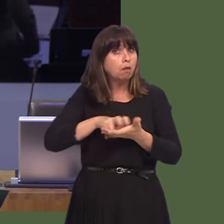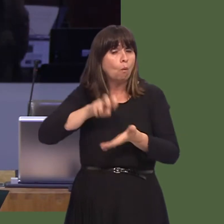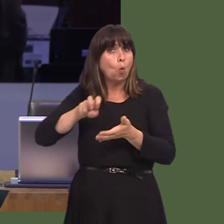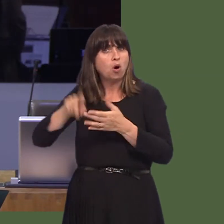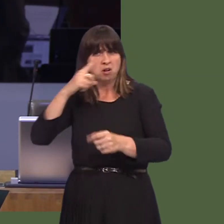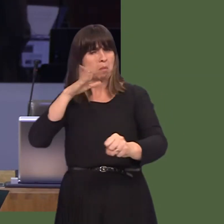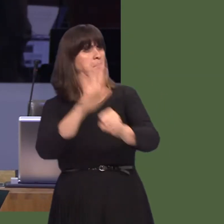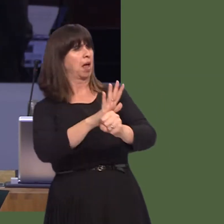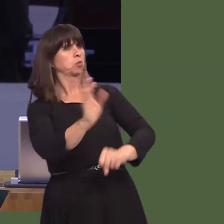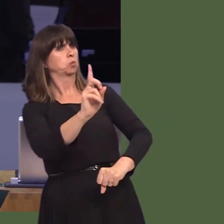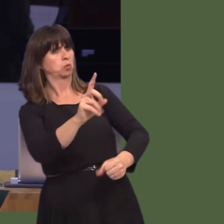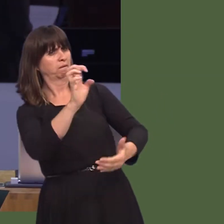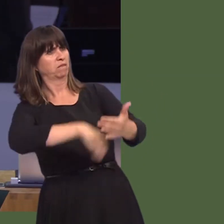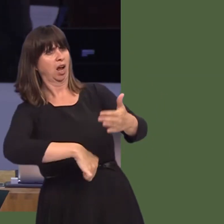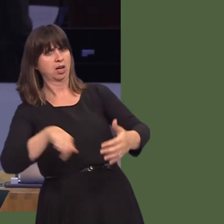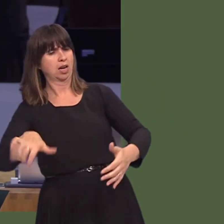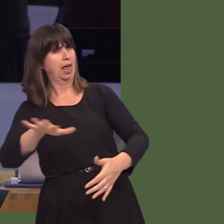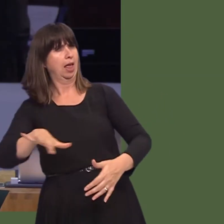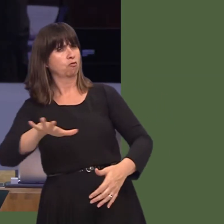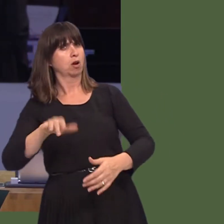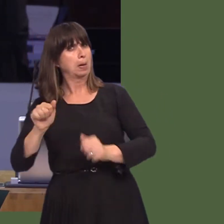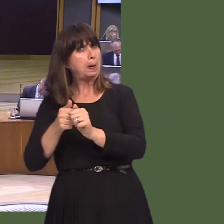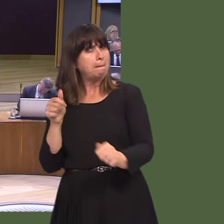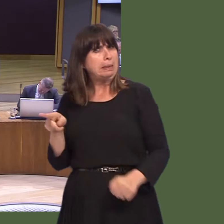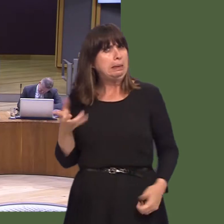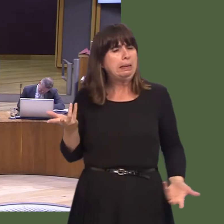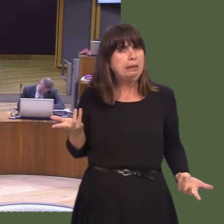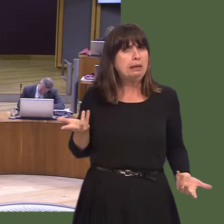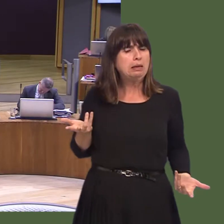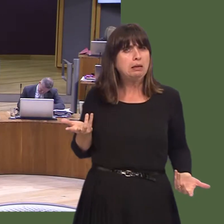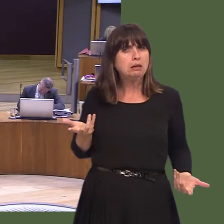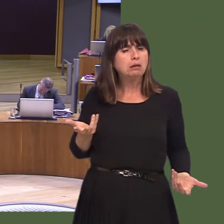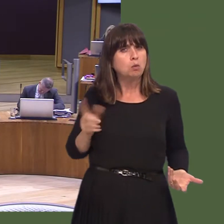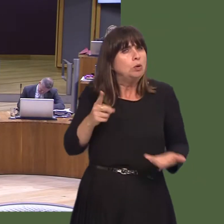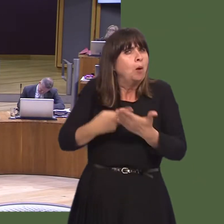might affect the active Wales initiative by banning local people from free and unrestricted access?